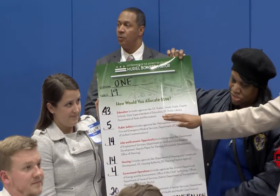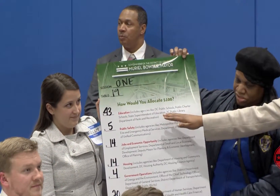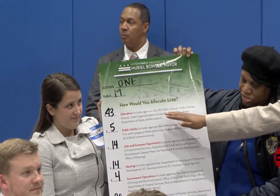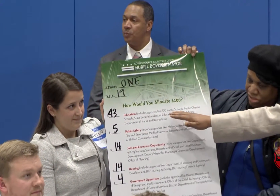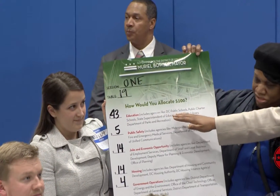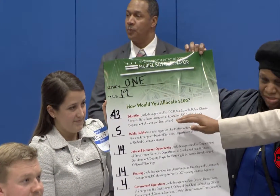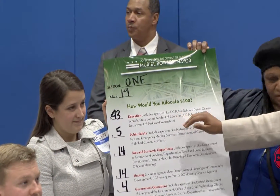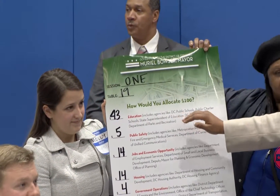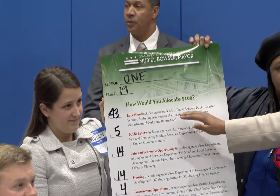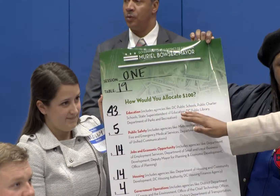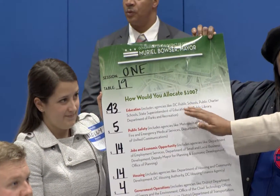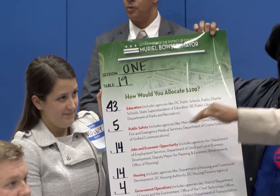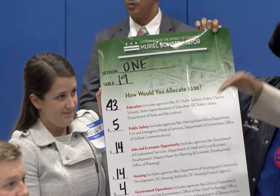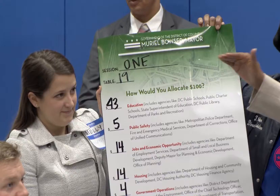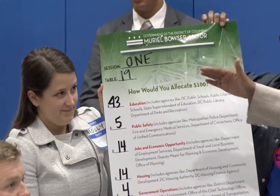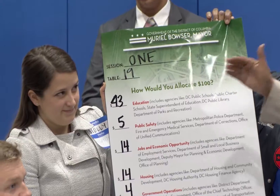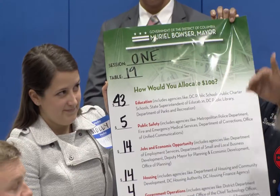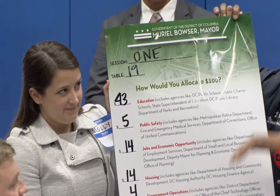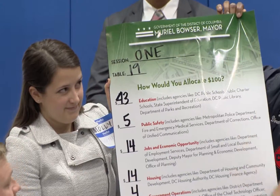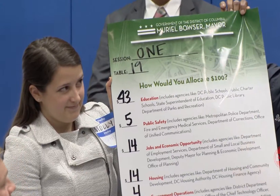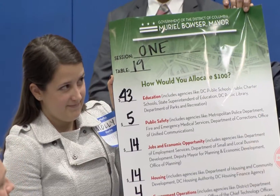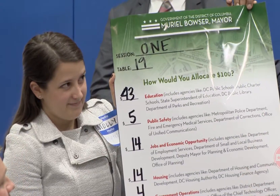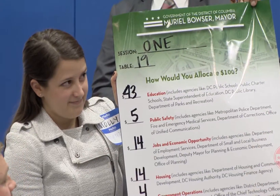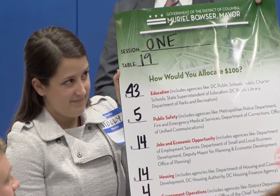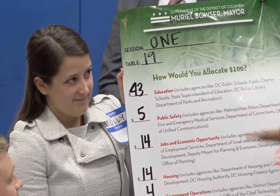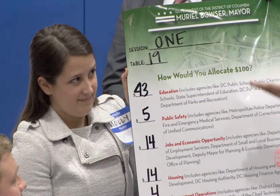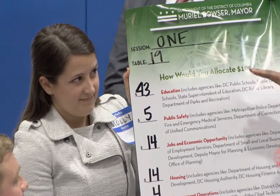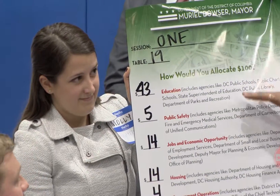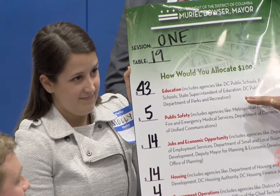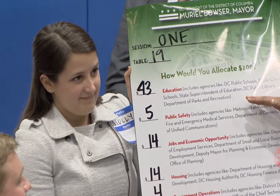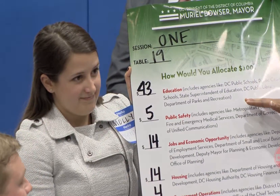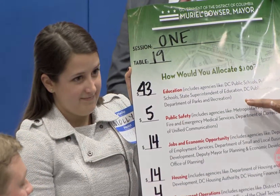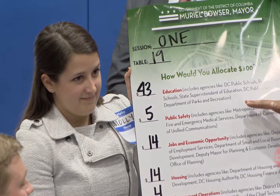WE SAID THAT THERE NEEDED TO BE 43% OF THAT $100 IN EDUCATION.